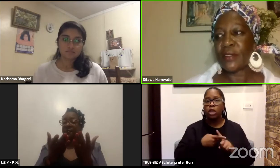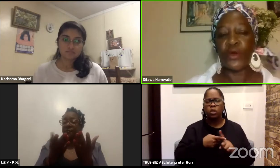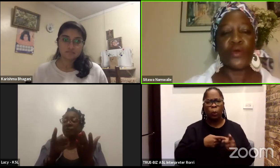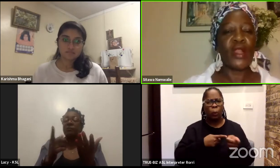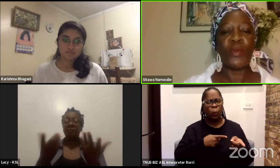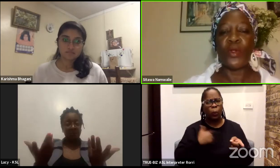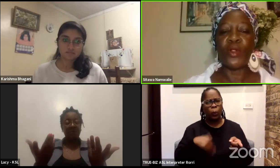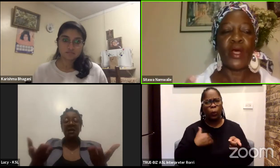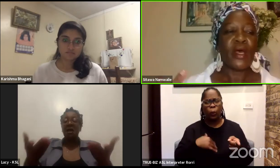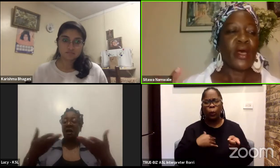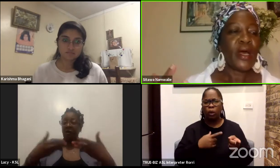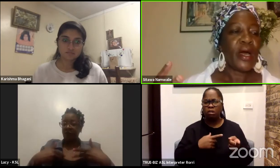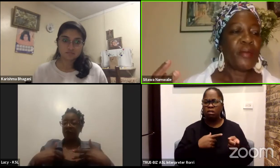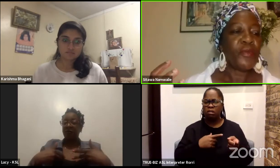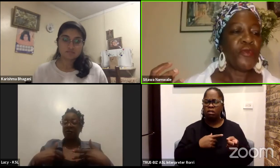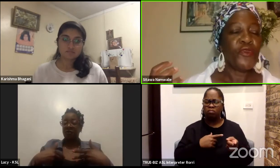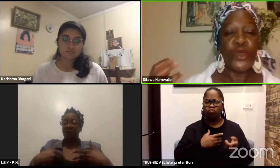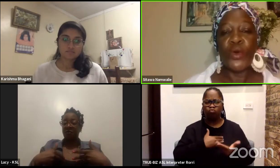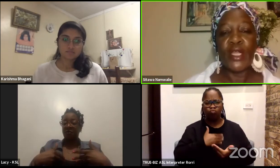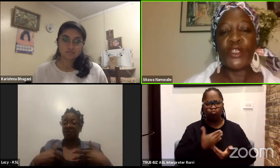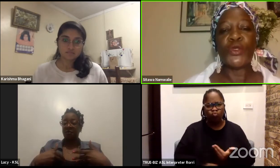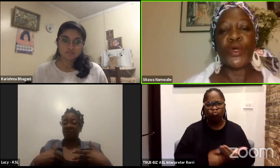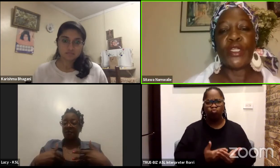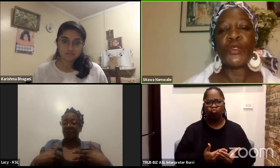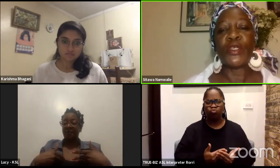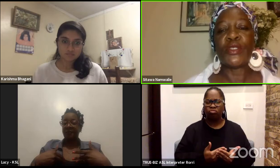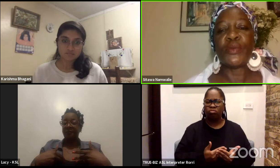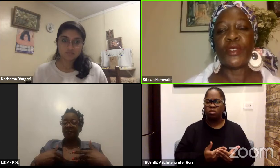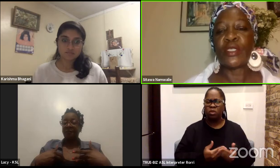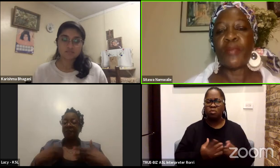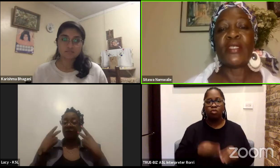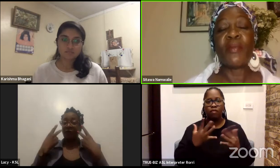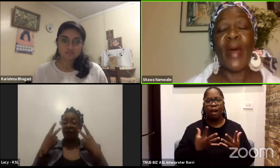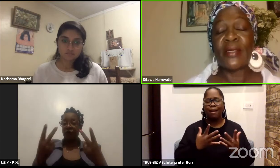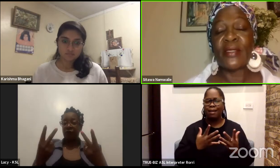this incredible view into this amazing man's life,